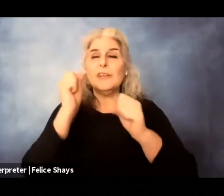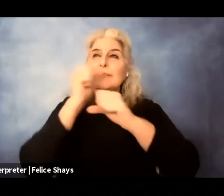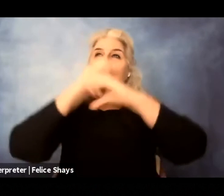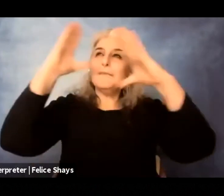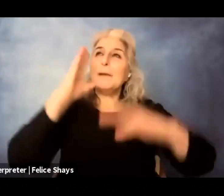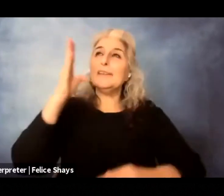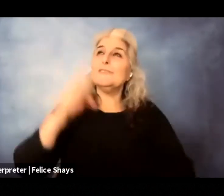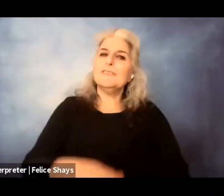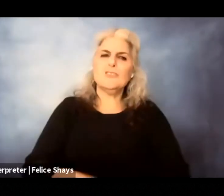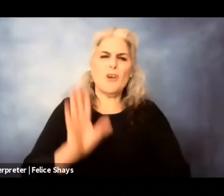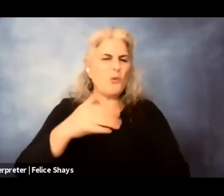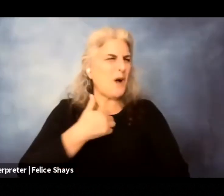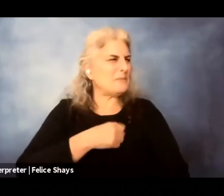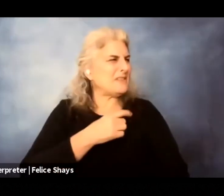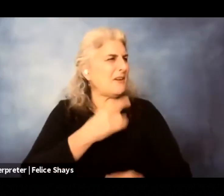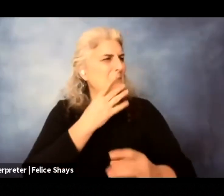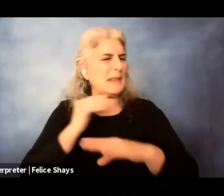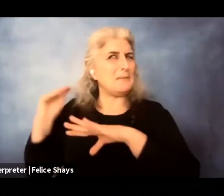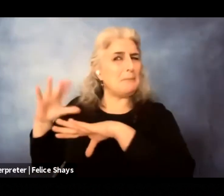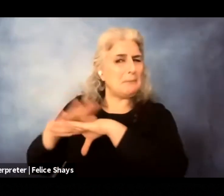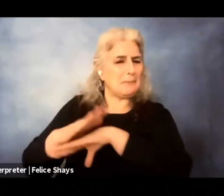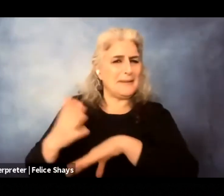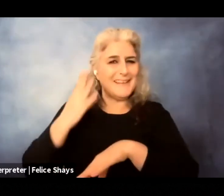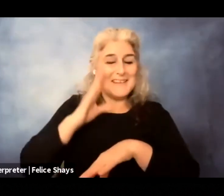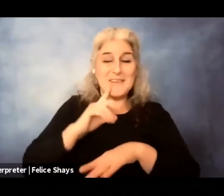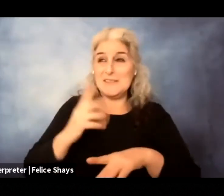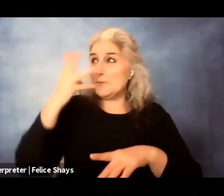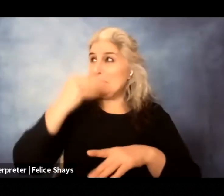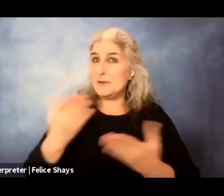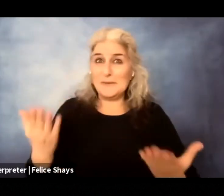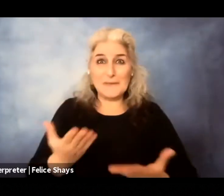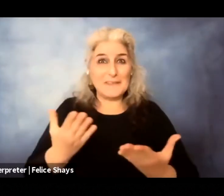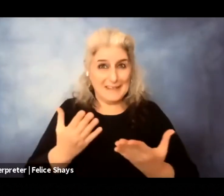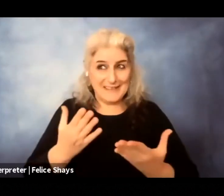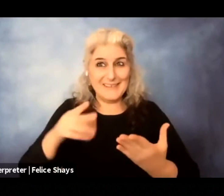the backlight here we have a wonderful sunny day in putnam valley with lots and lots of snow